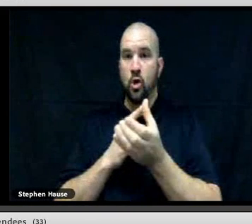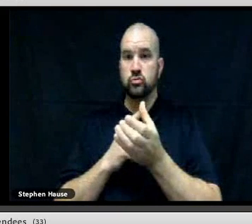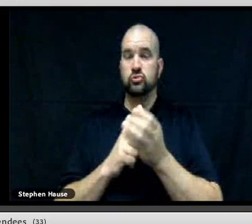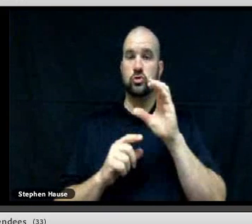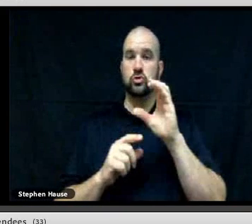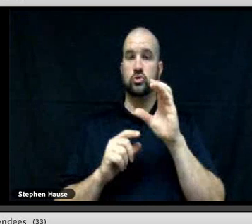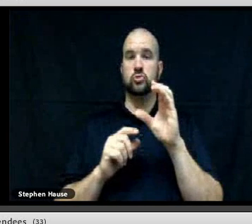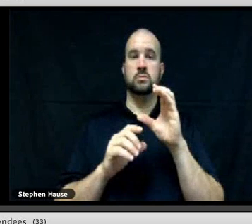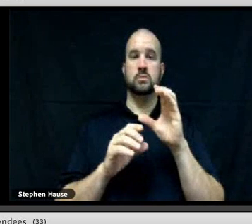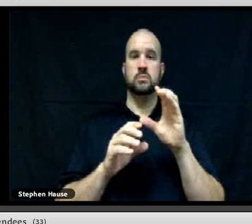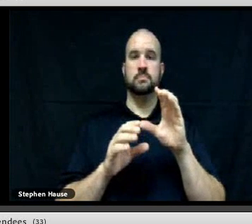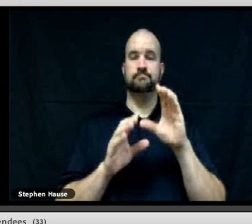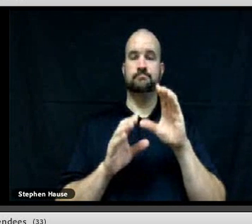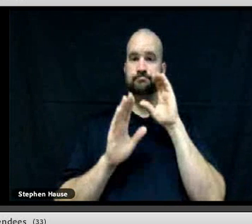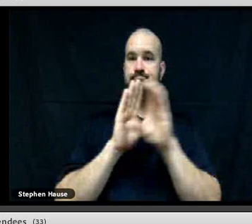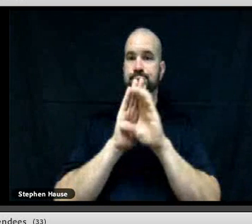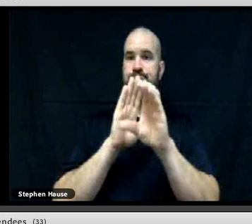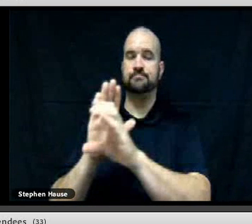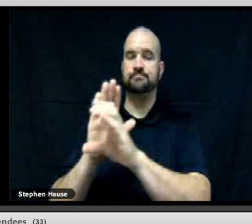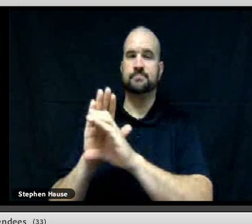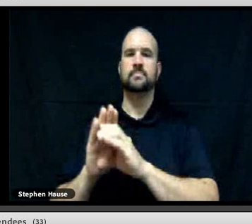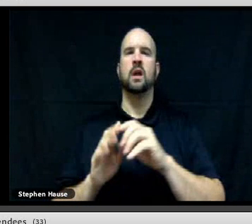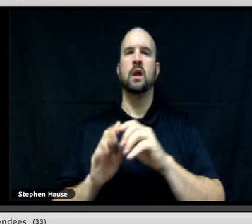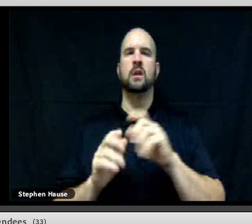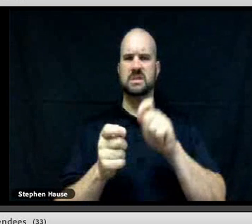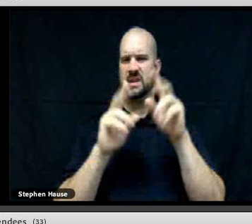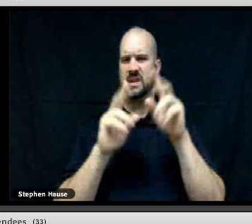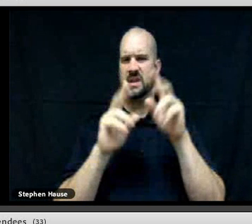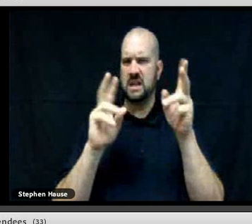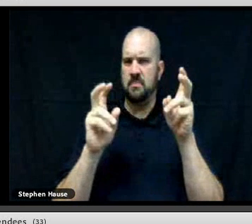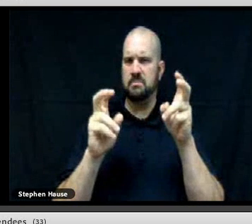and it creates a collage of content from DPLA